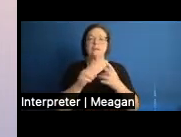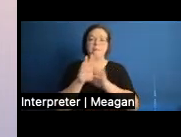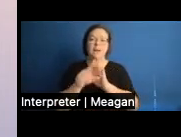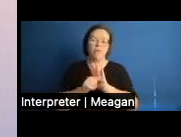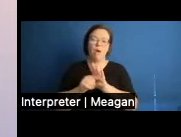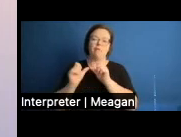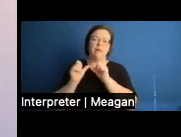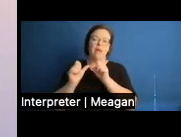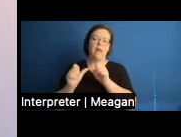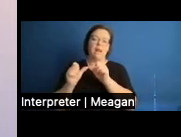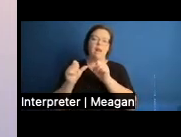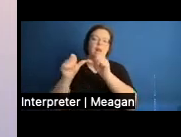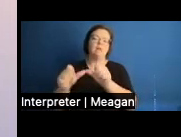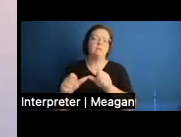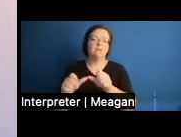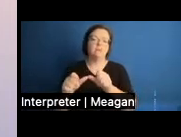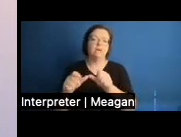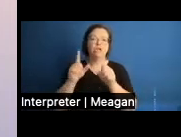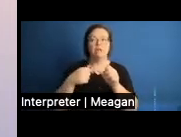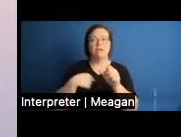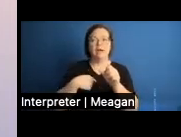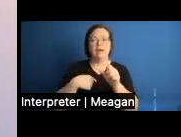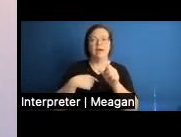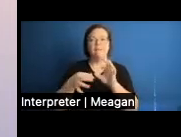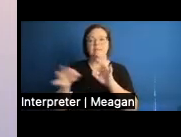should have had a citation there because that actually belongs to Carl Phillips.